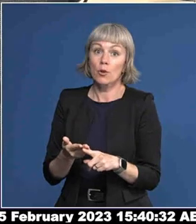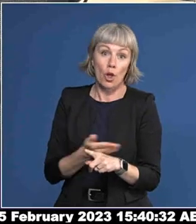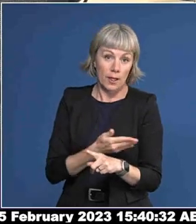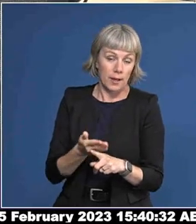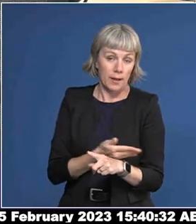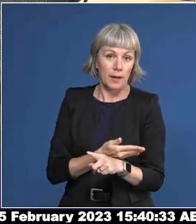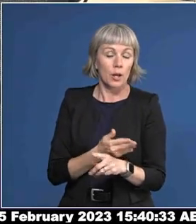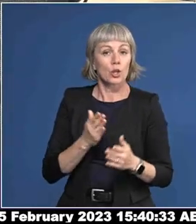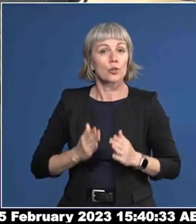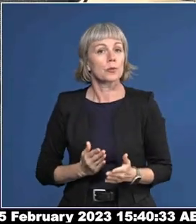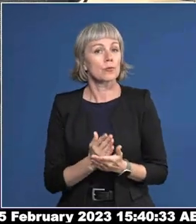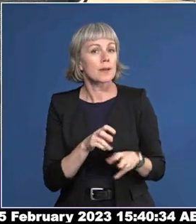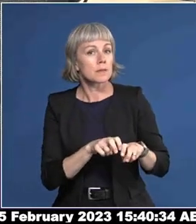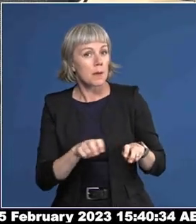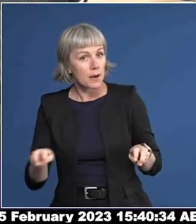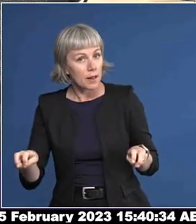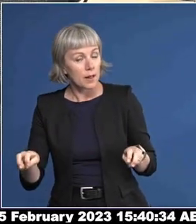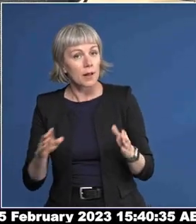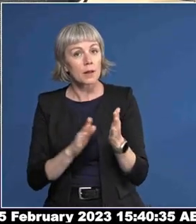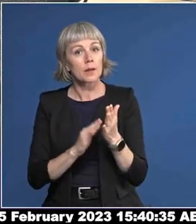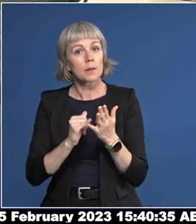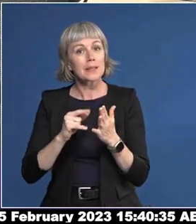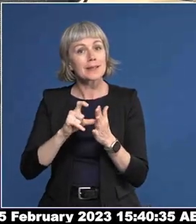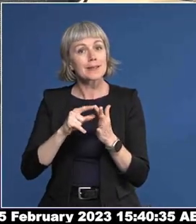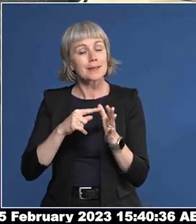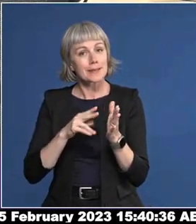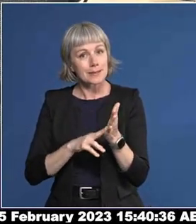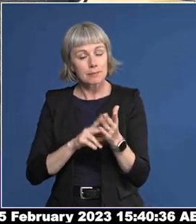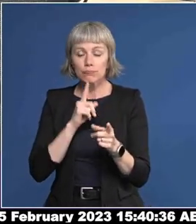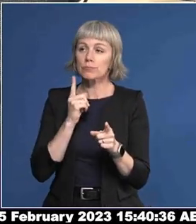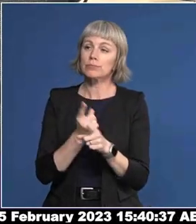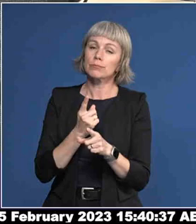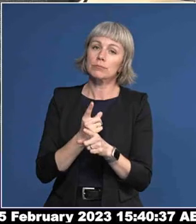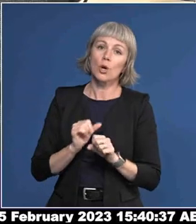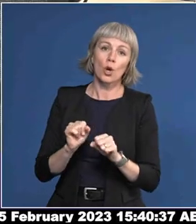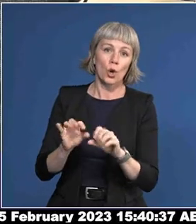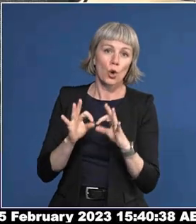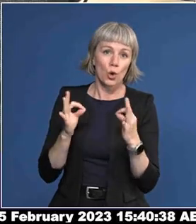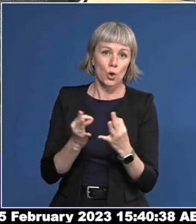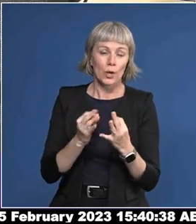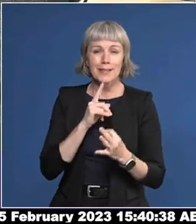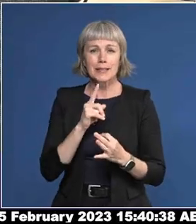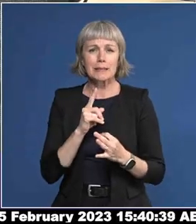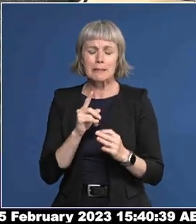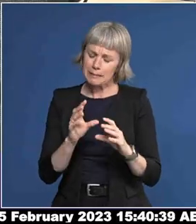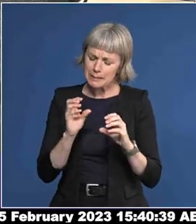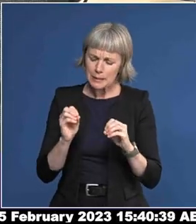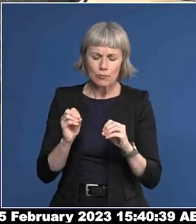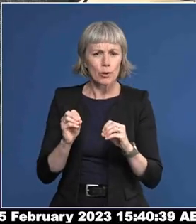Dean said that - speaking of her organisation, had a zero tolerance approach to any breach of human rights.